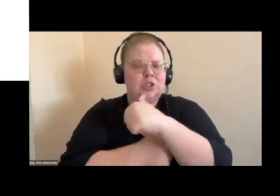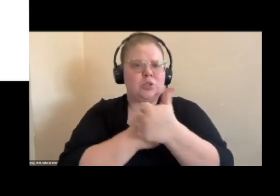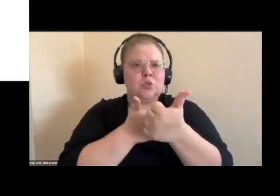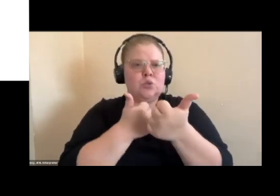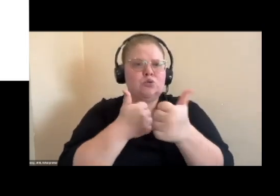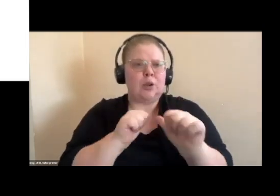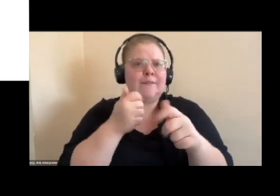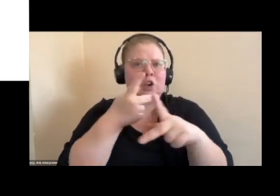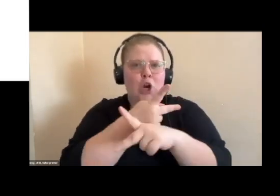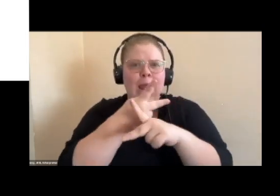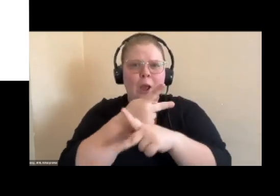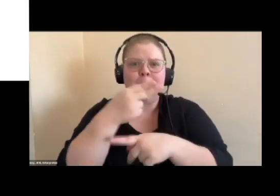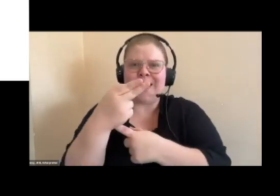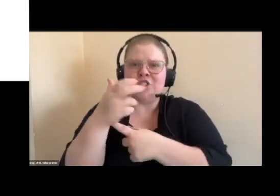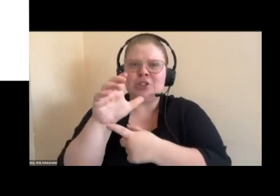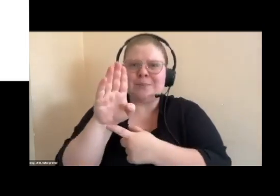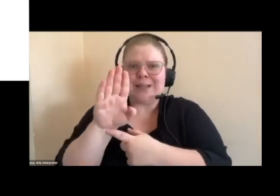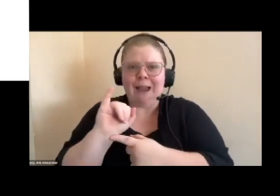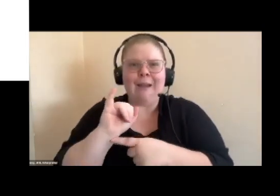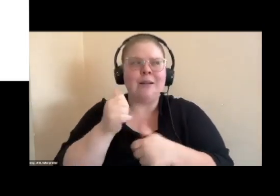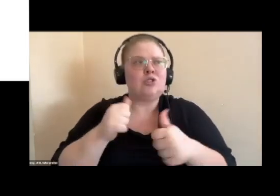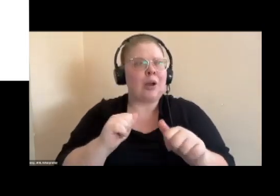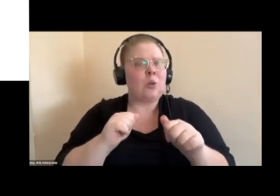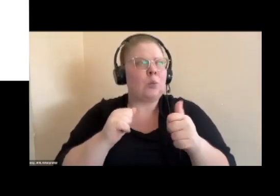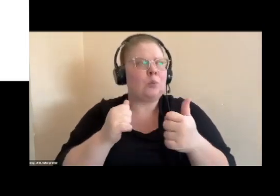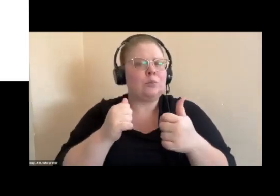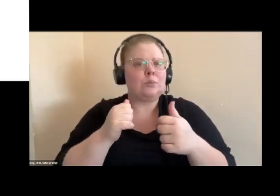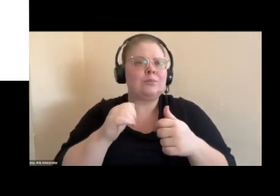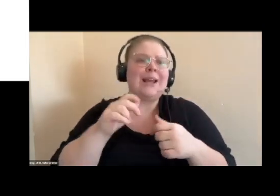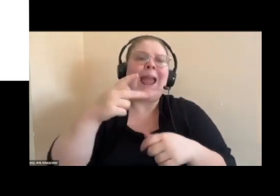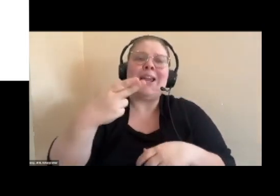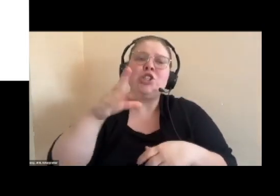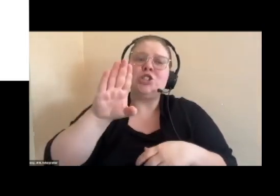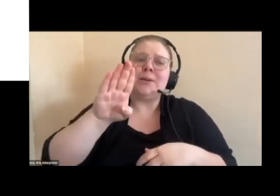in HCBS access and utilization.